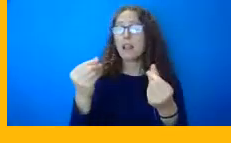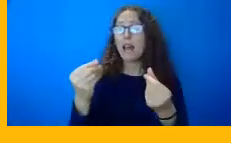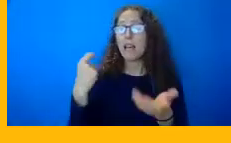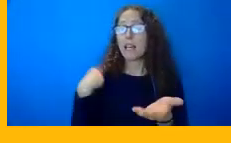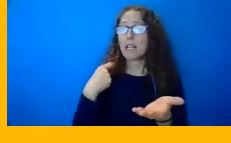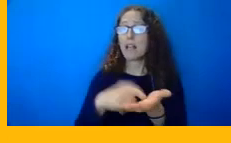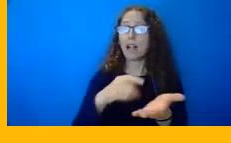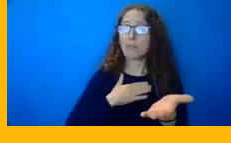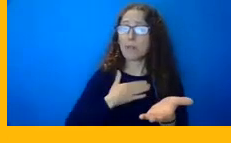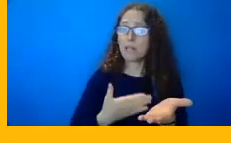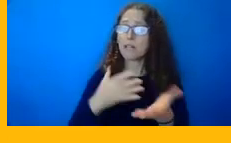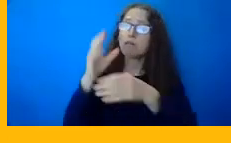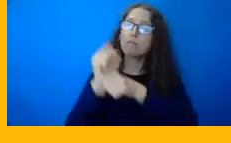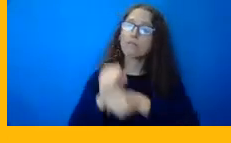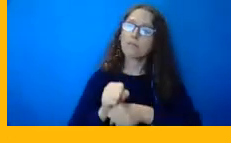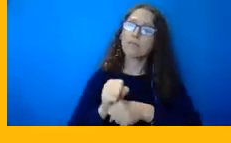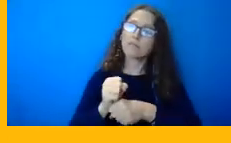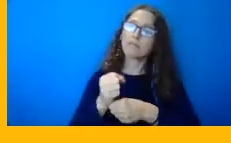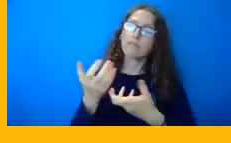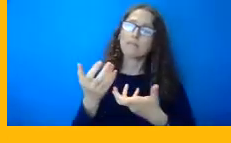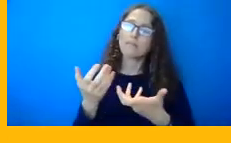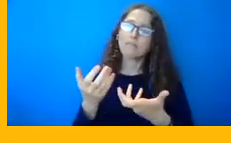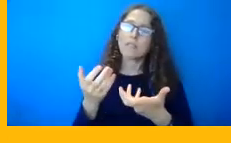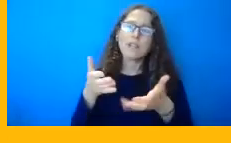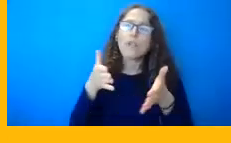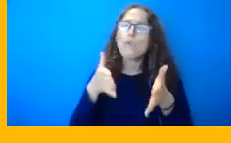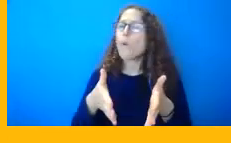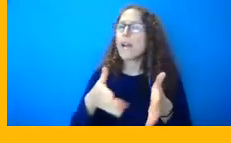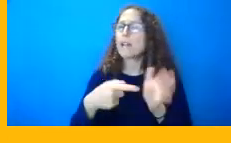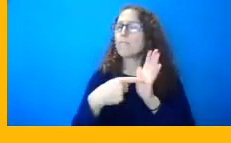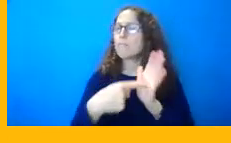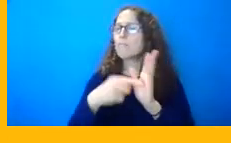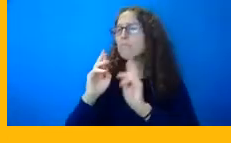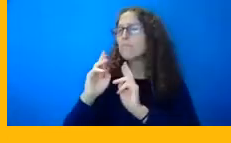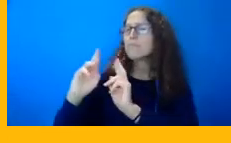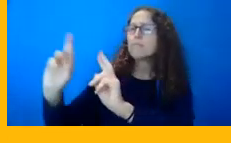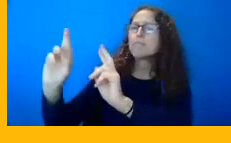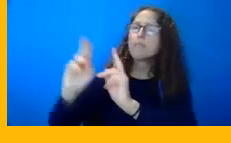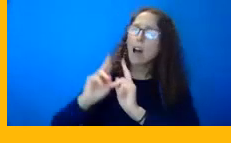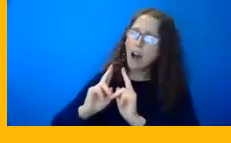ACKNOWLEDGMENT. THIS IS PART OF OUR MEETINGS HEAR FROM